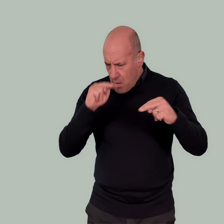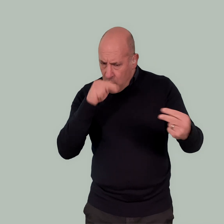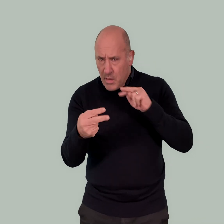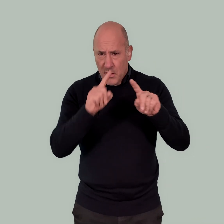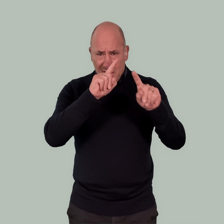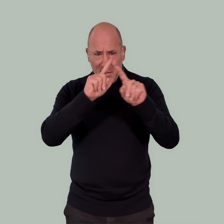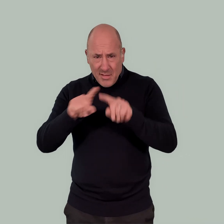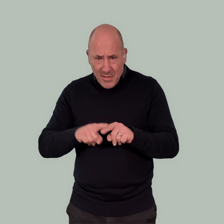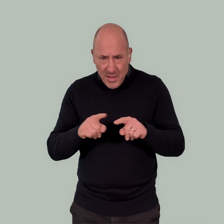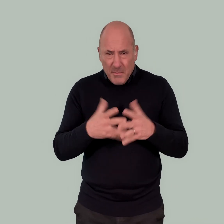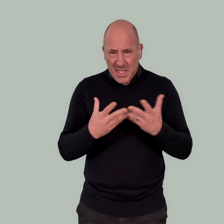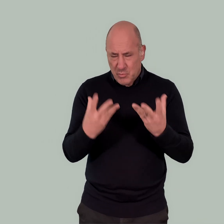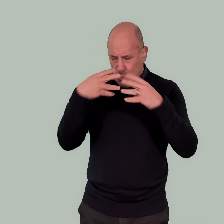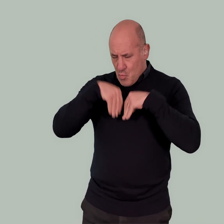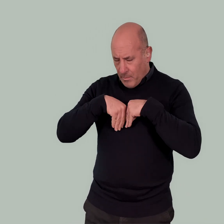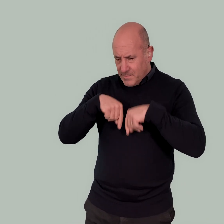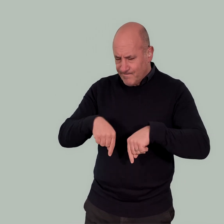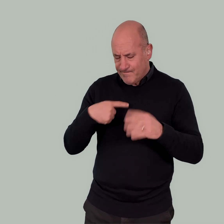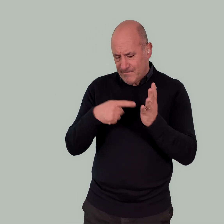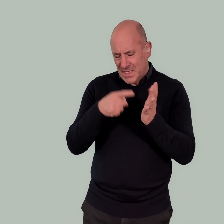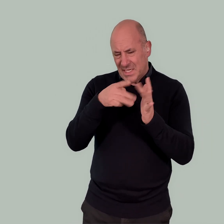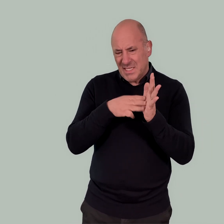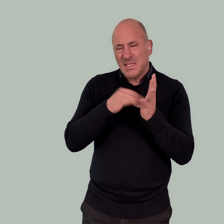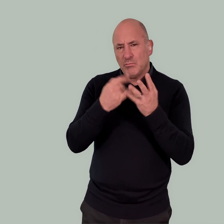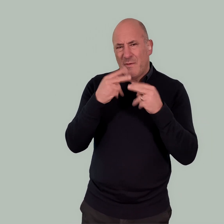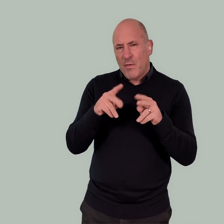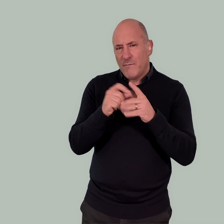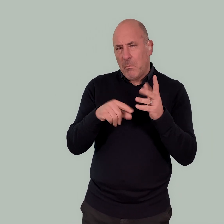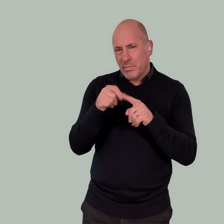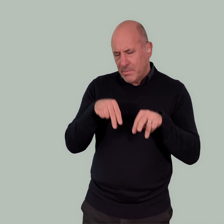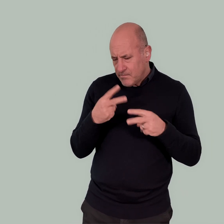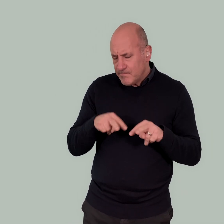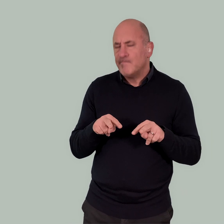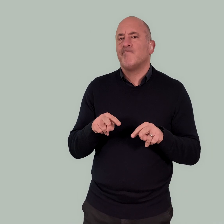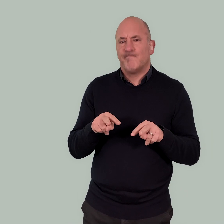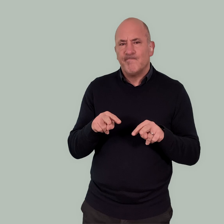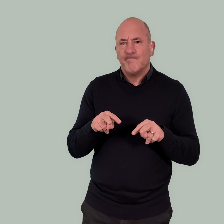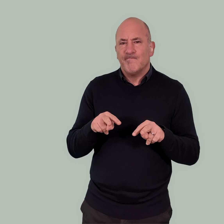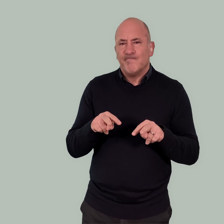to inform the Timms Review of Personal Independence Payment (PIP).